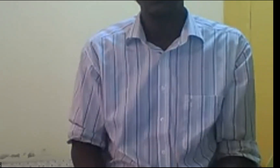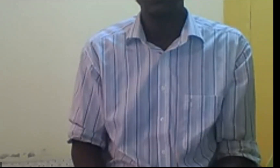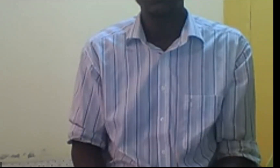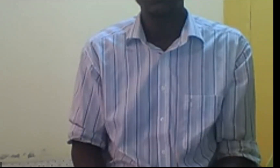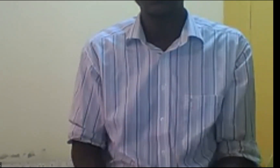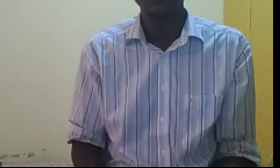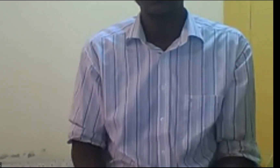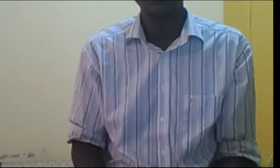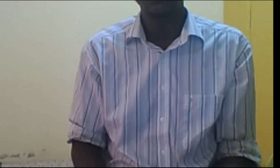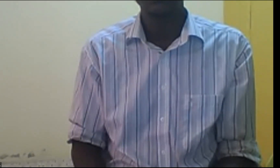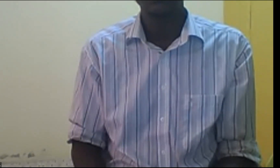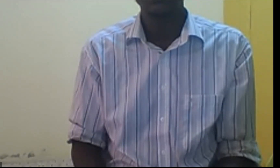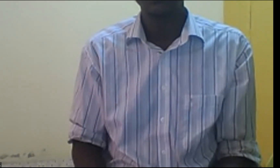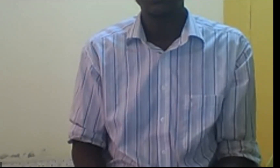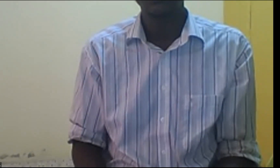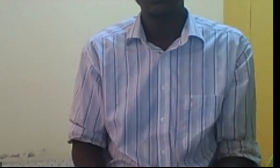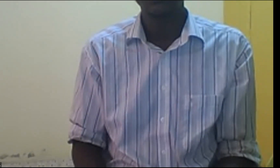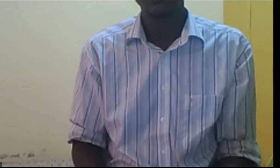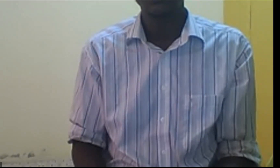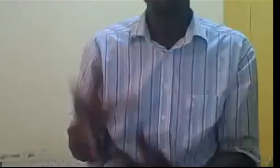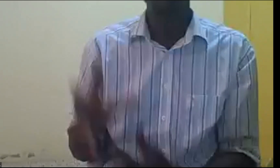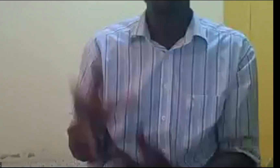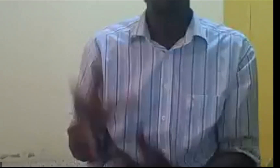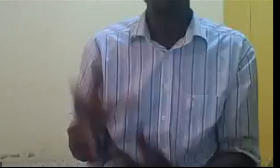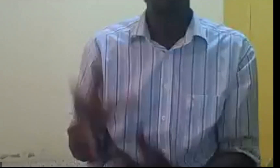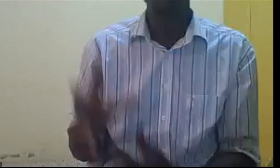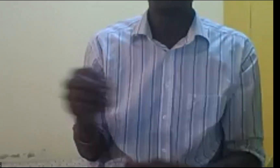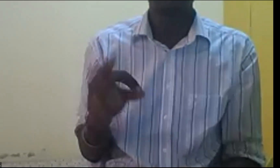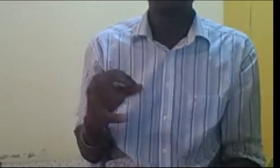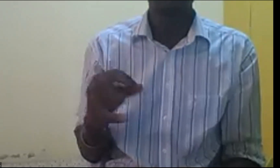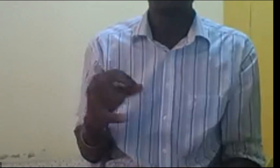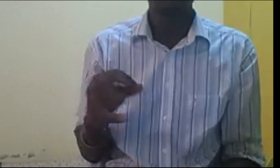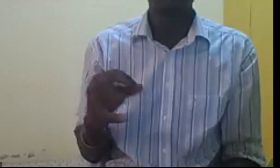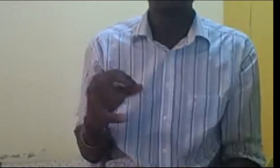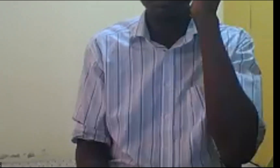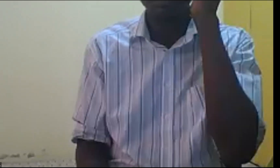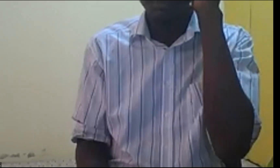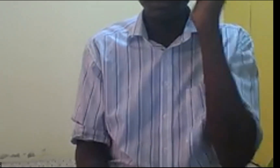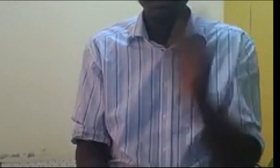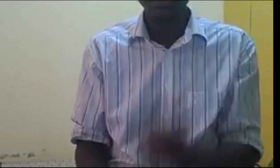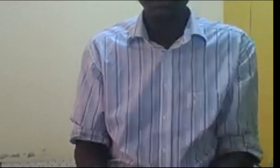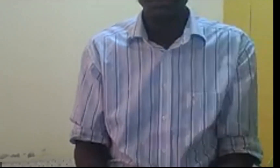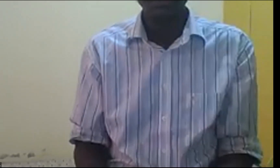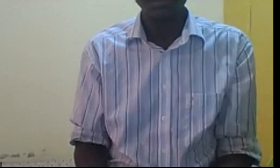I see we look forward to a social inclusion in our programming for the persons with disabilities.